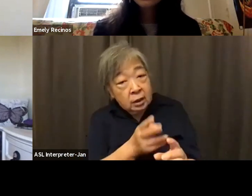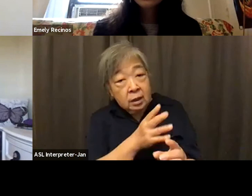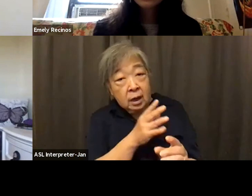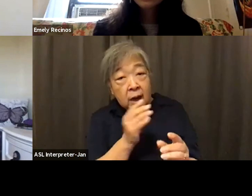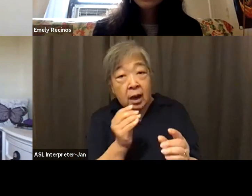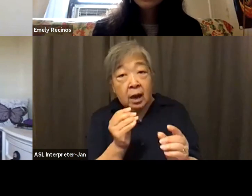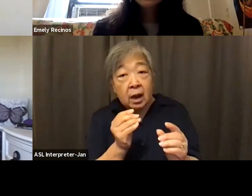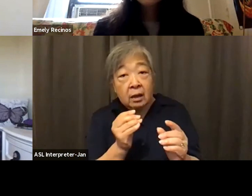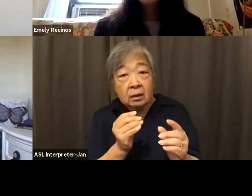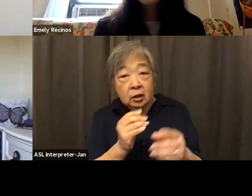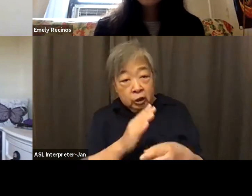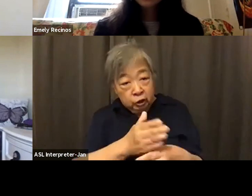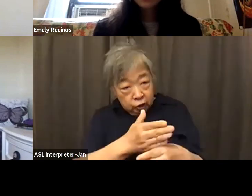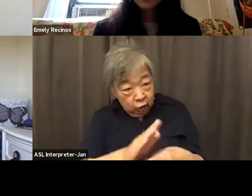questions and comments.